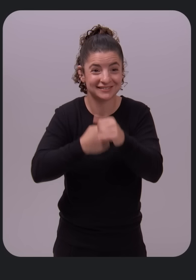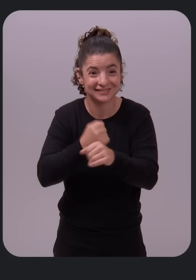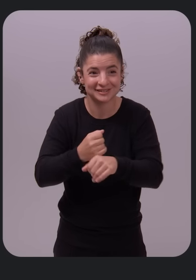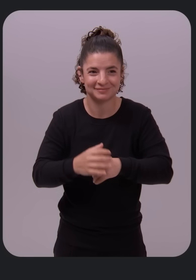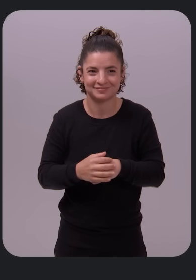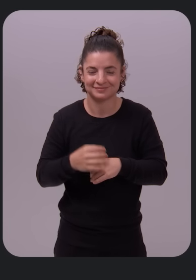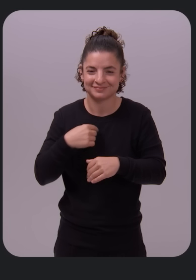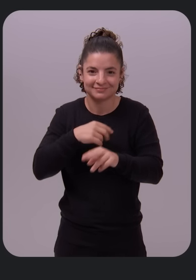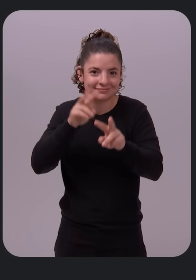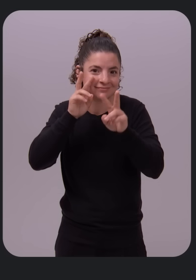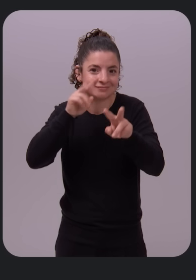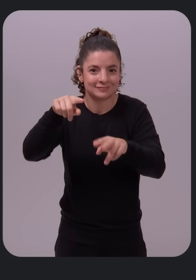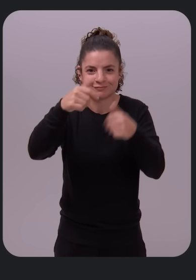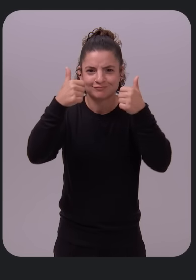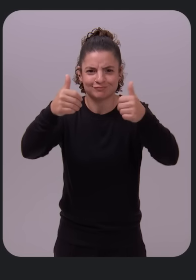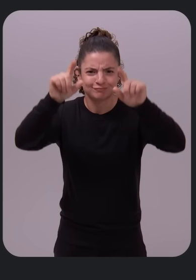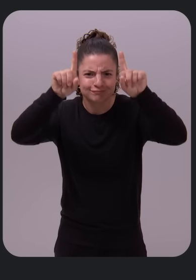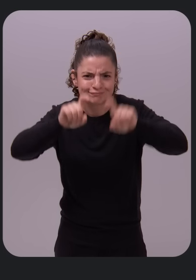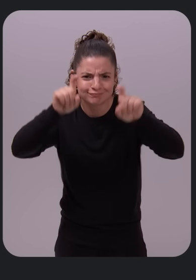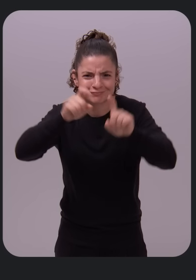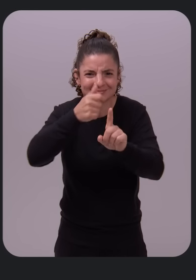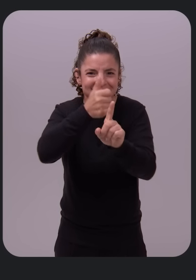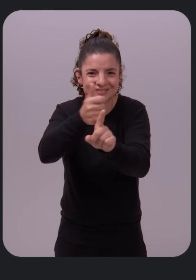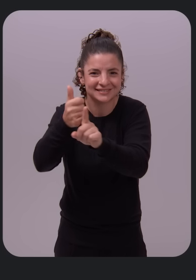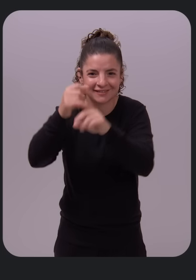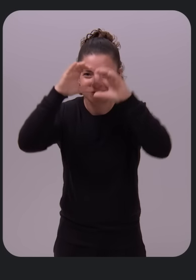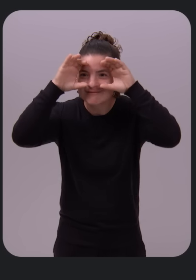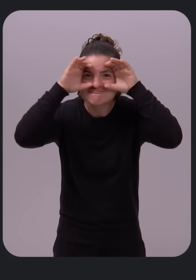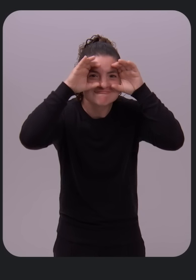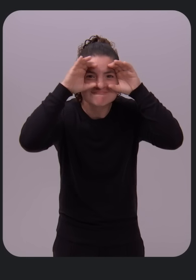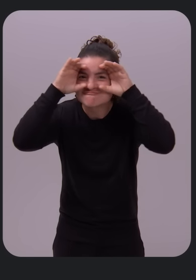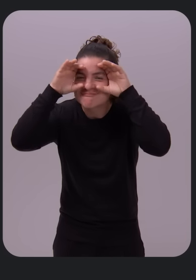We can't wait for you to try it for yourselves.